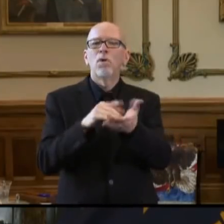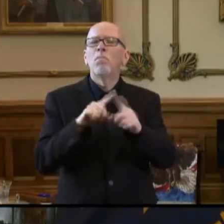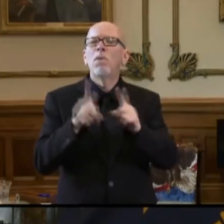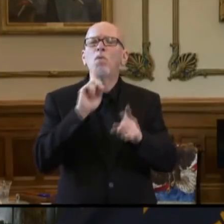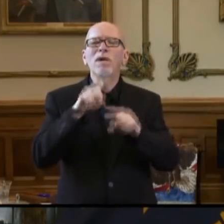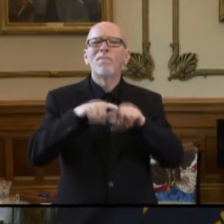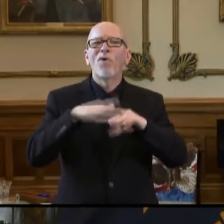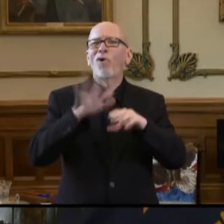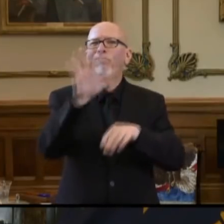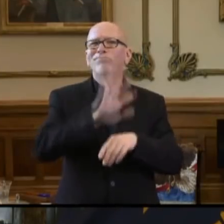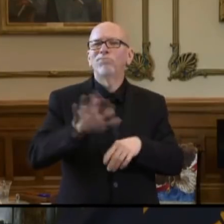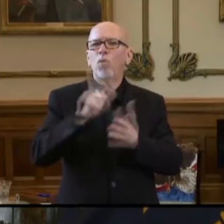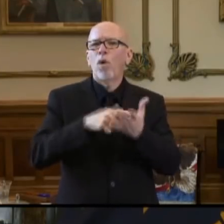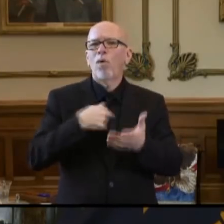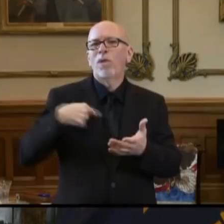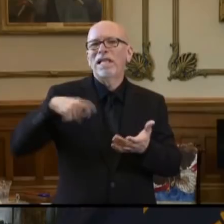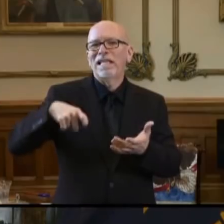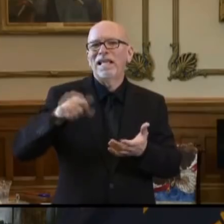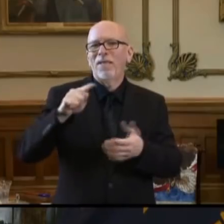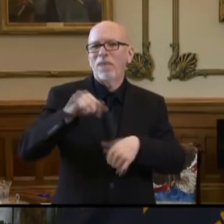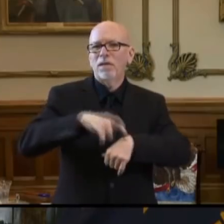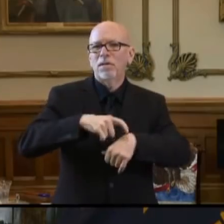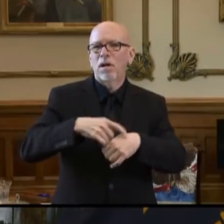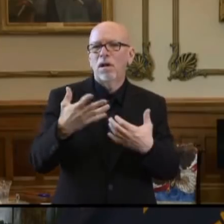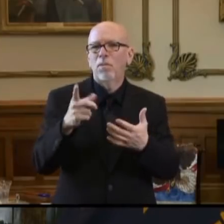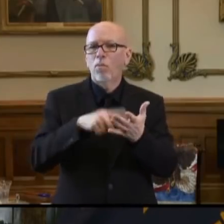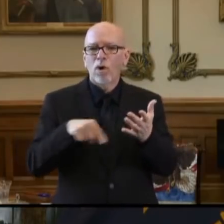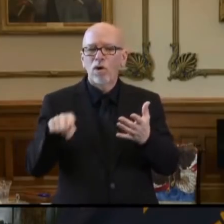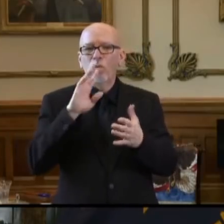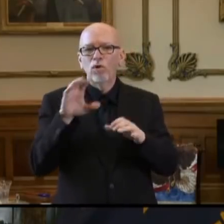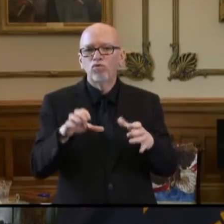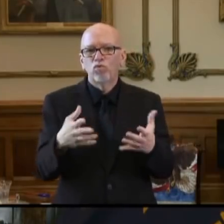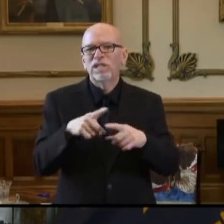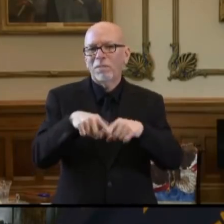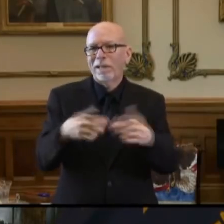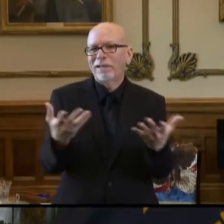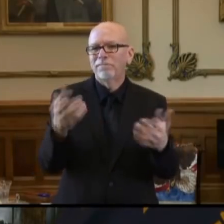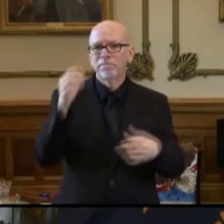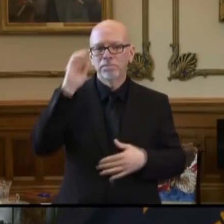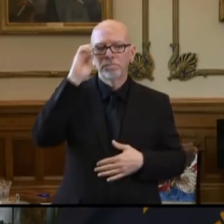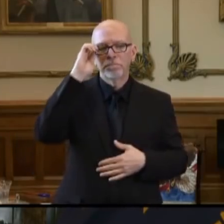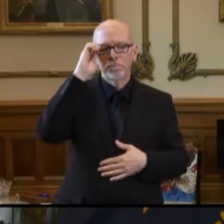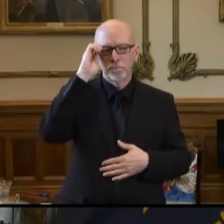THEN WE WANT TO MAKE SURE THEY'RE DOING MORE OF A TELEMEDICINE JOB. SO IT WILL REALLY DEPEND ON WHAT THE DIFFERENT REGIONS OF OUR STATE